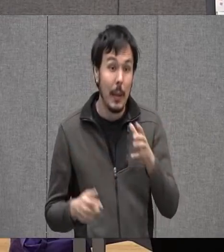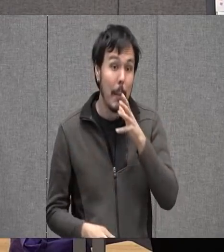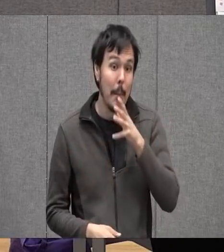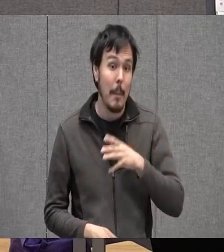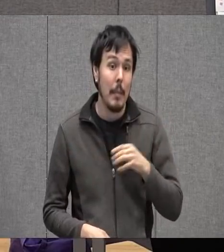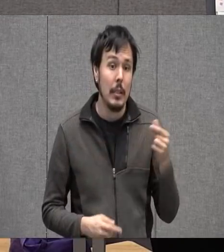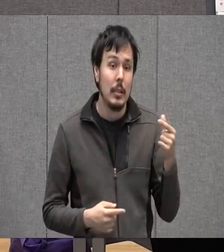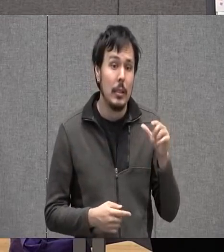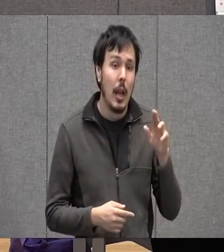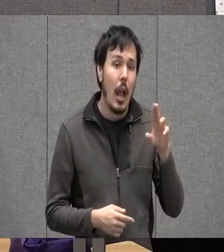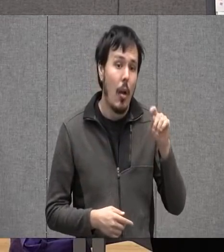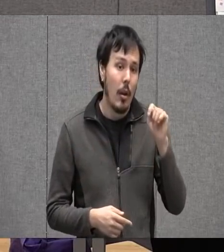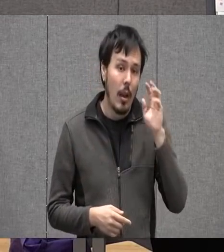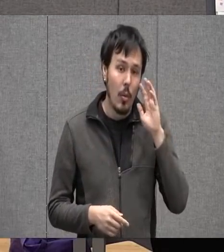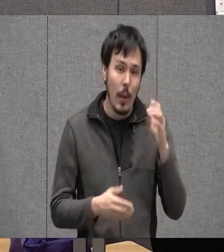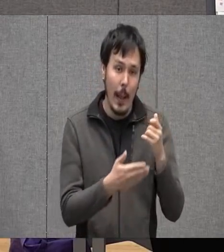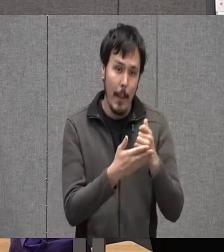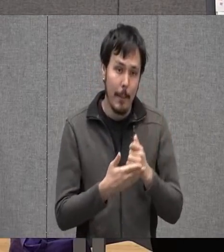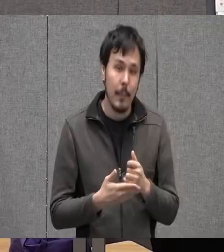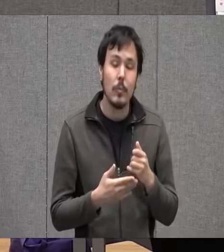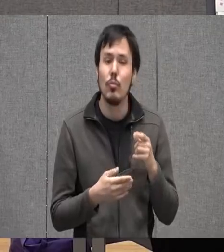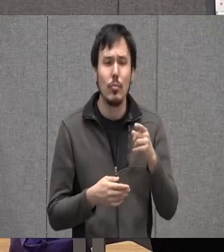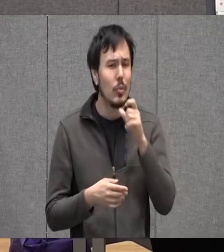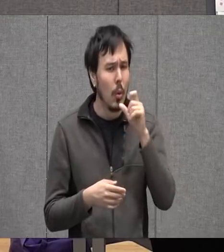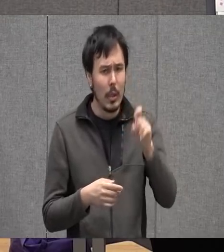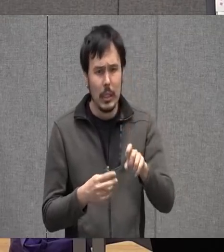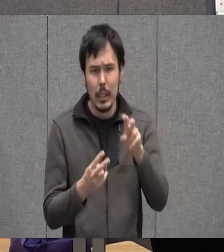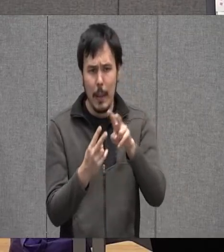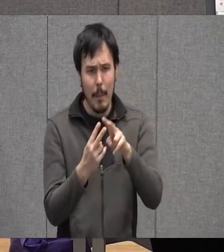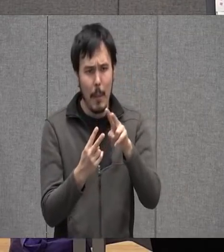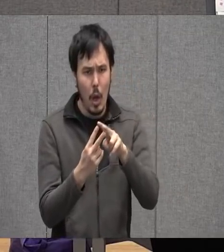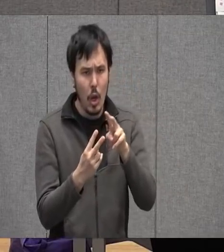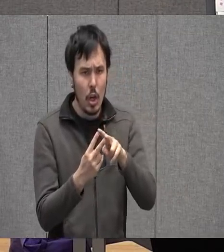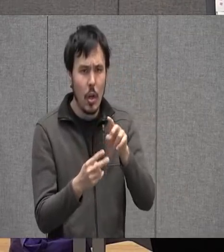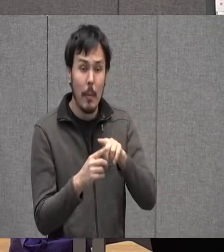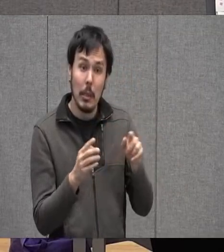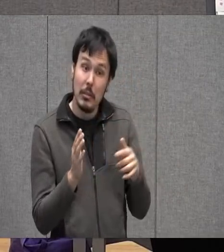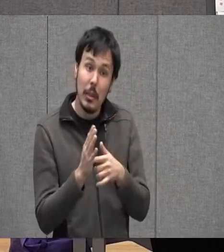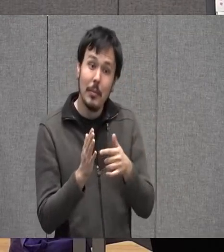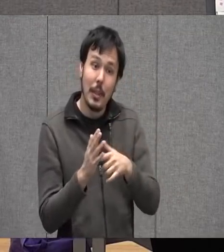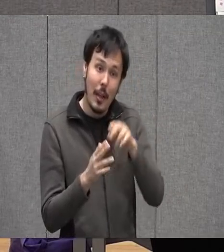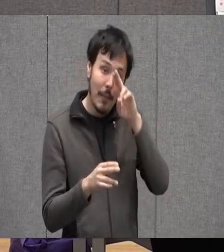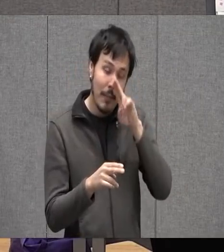You can do this by yourself. You don't have to have a partner, but sometimes it's fun to do this activity with a partner.